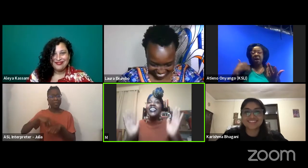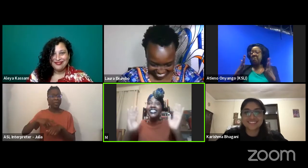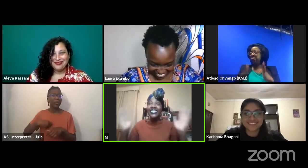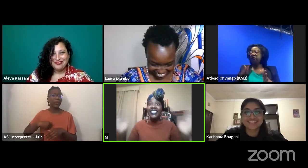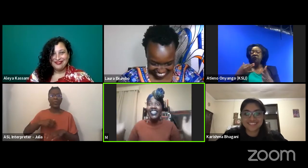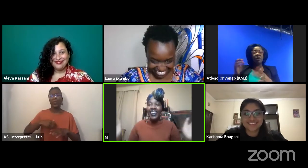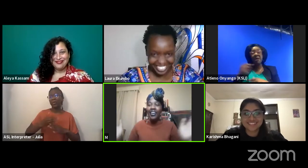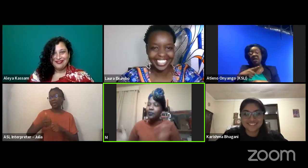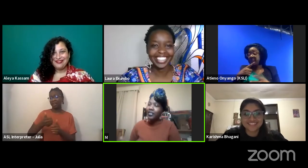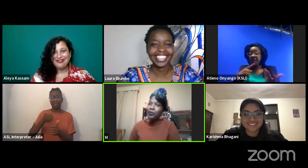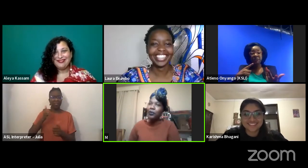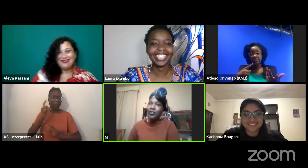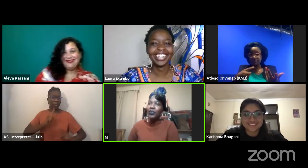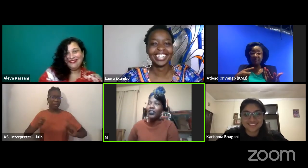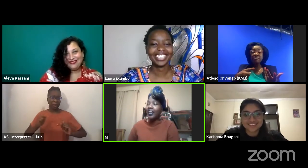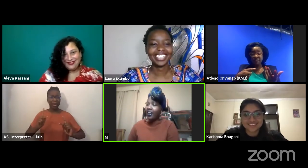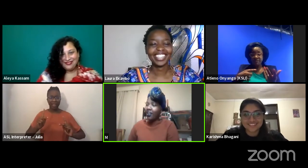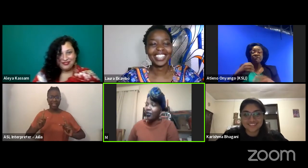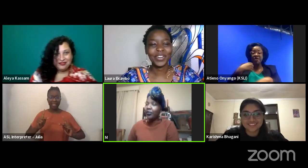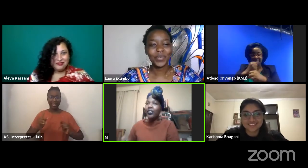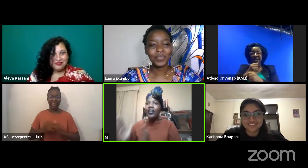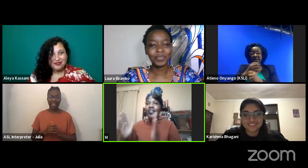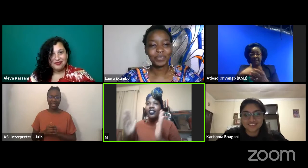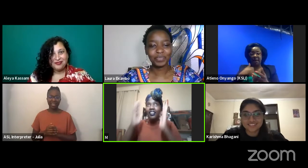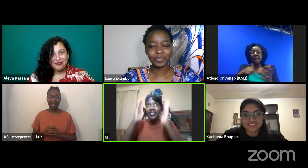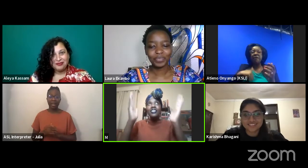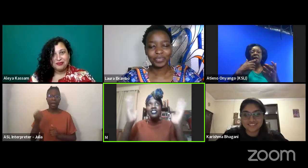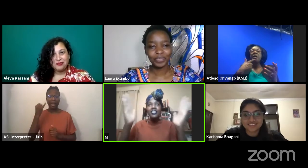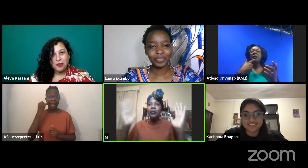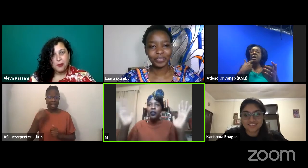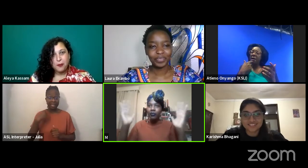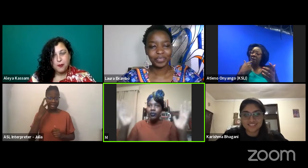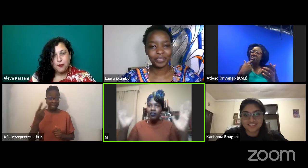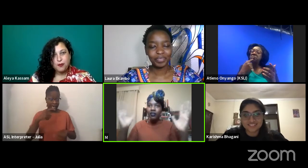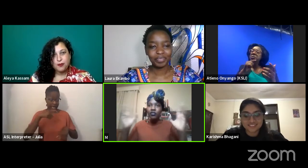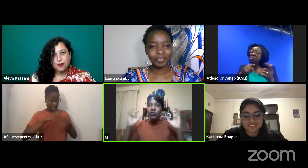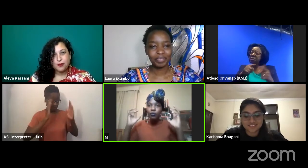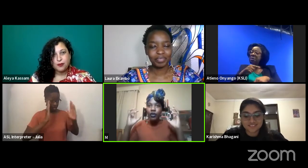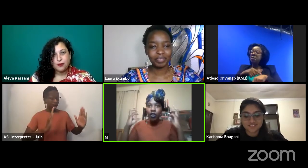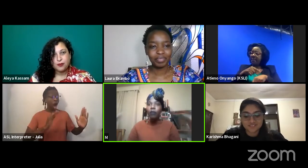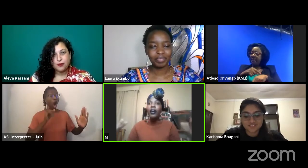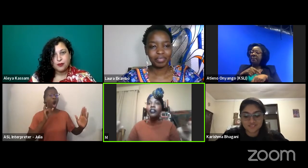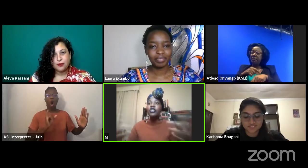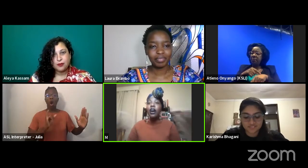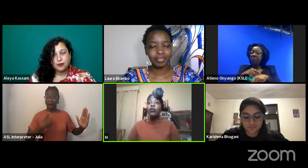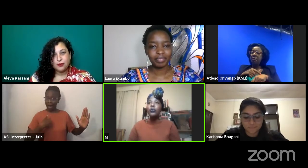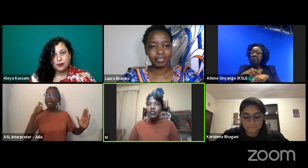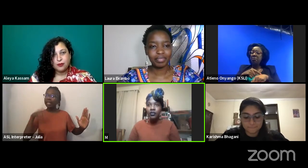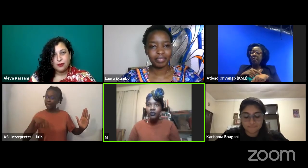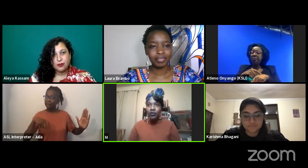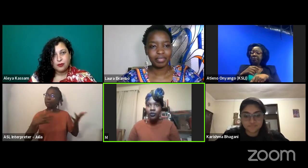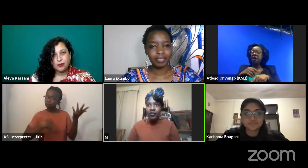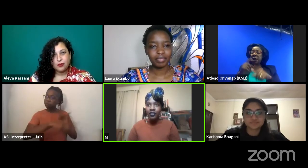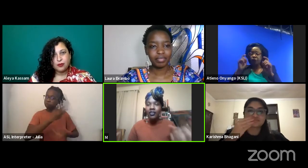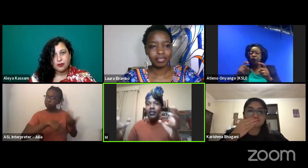Just seeing that makes me want to go like, "Oh, this is the time when I'll be putting all my energy outwards into the world,